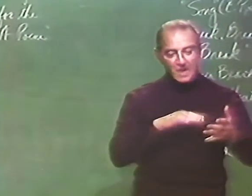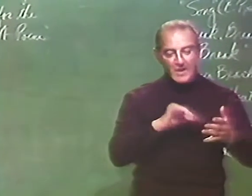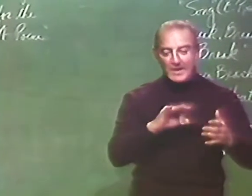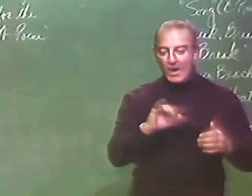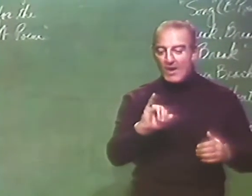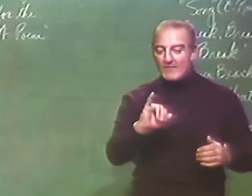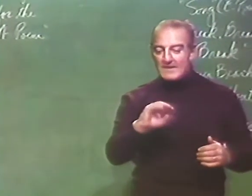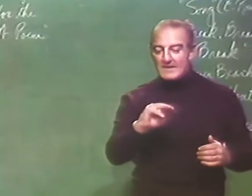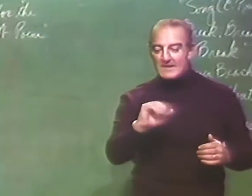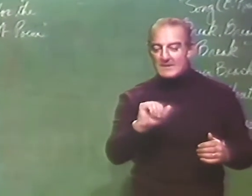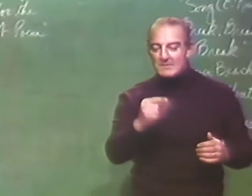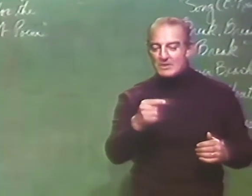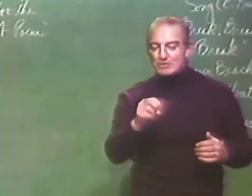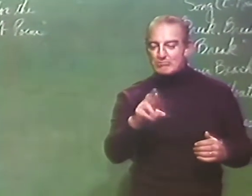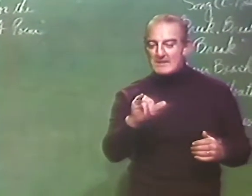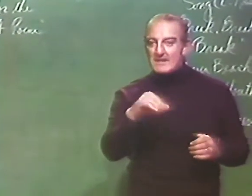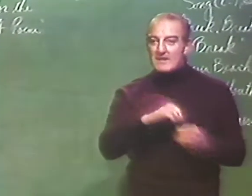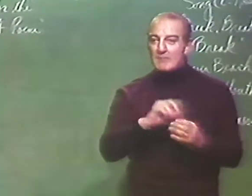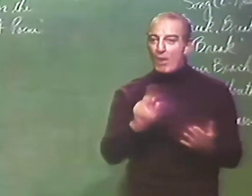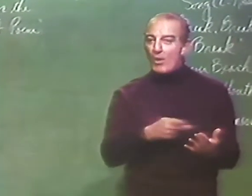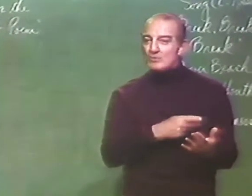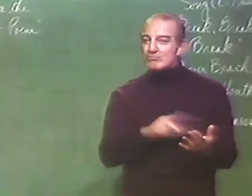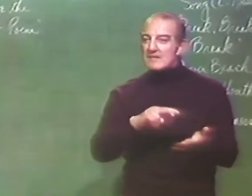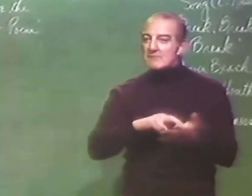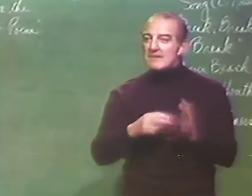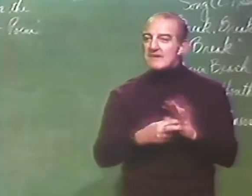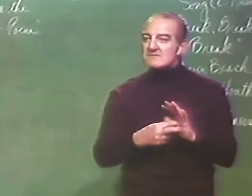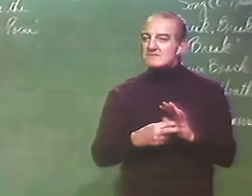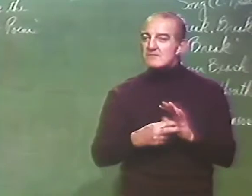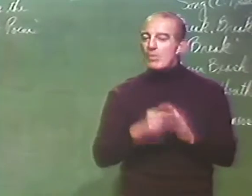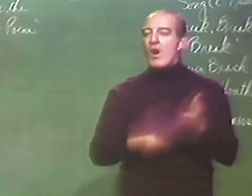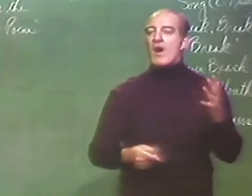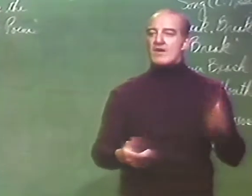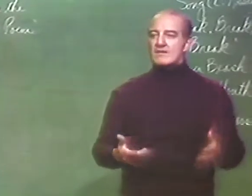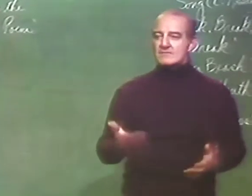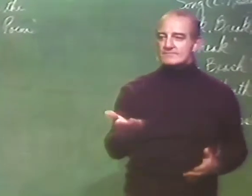STUDY OF IMAGERY IN POETRY MEANS WHAT?